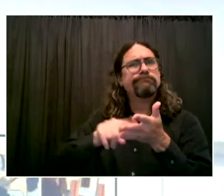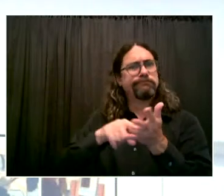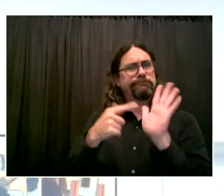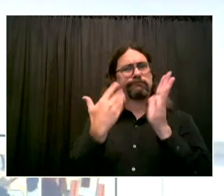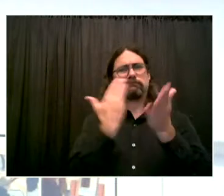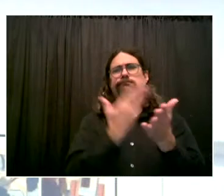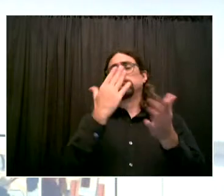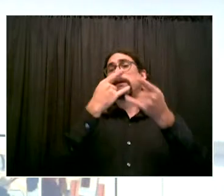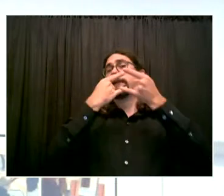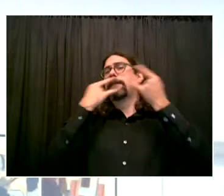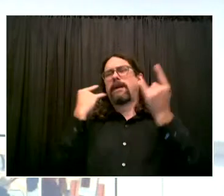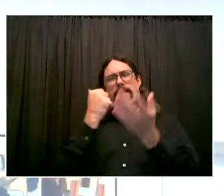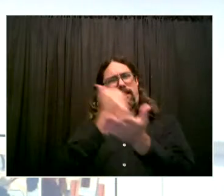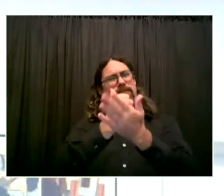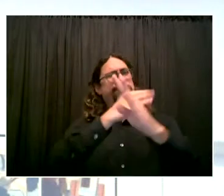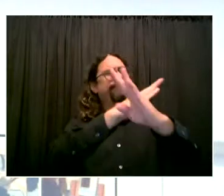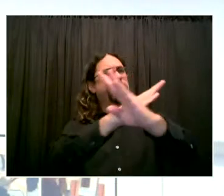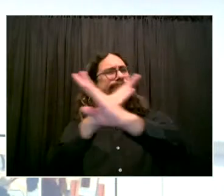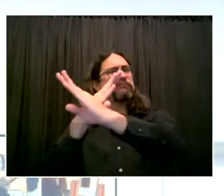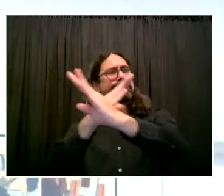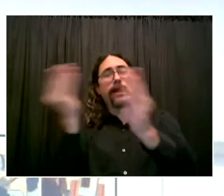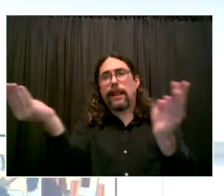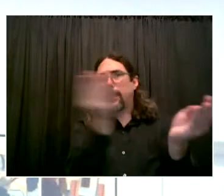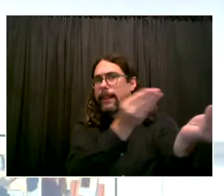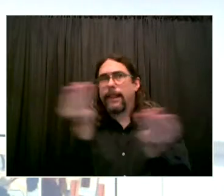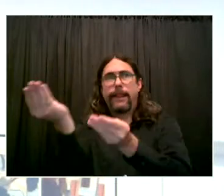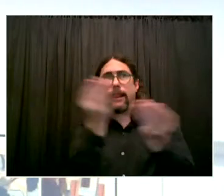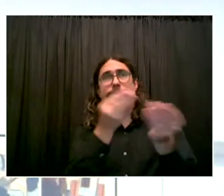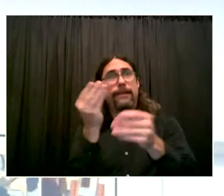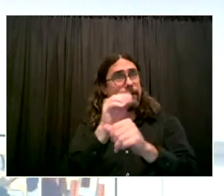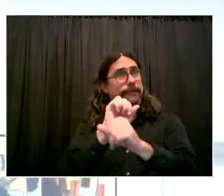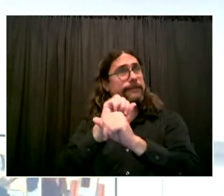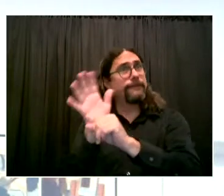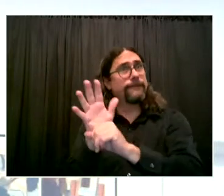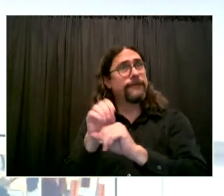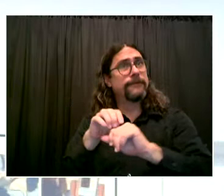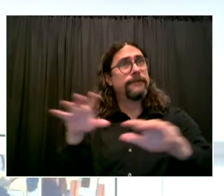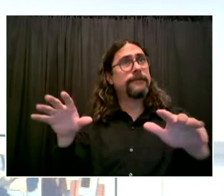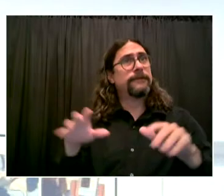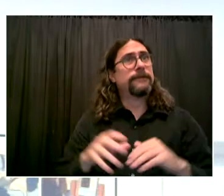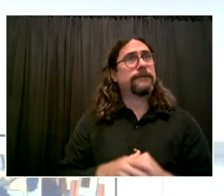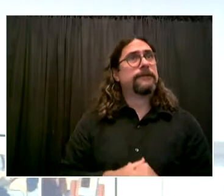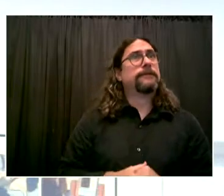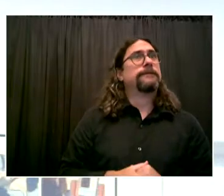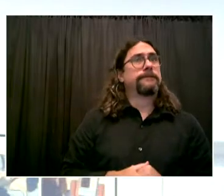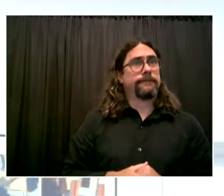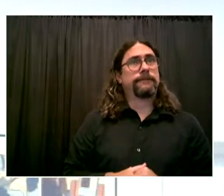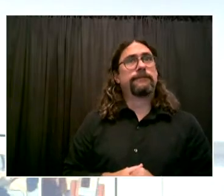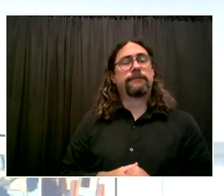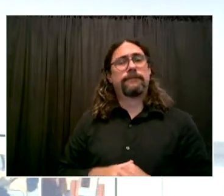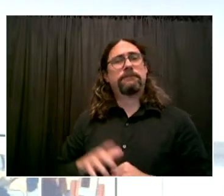THE VIRUS. 2dy THE4 S THE CLOESST